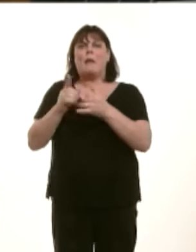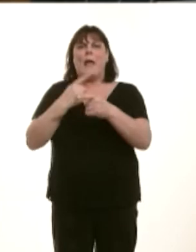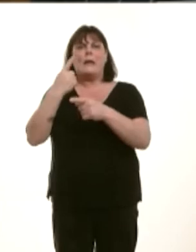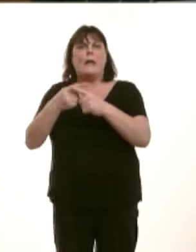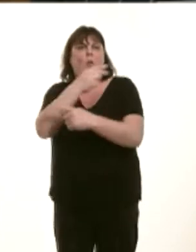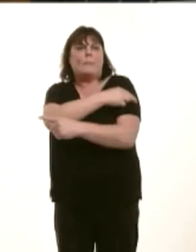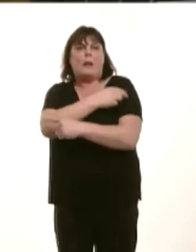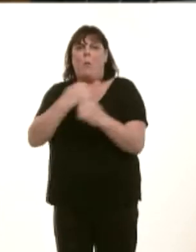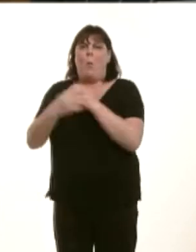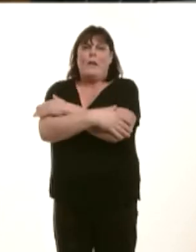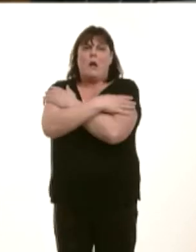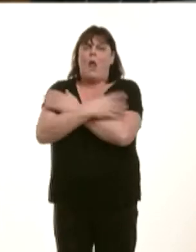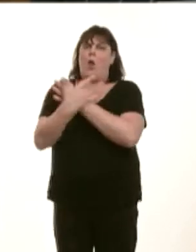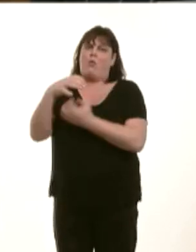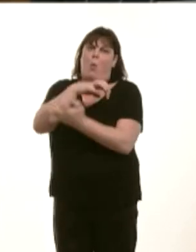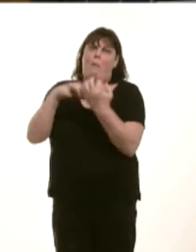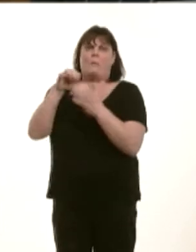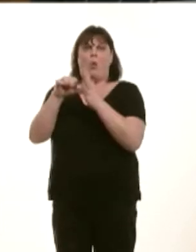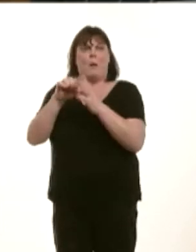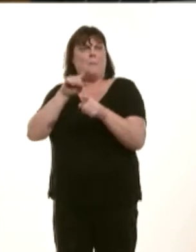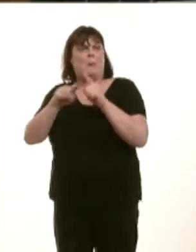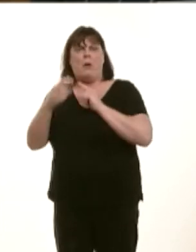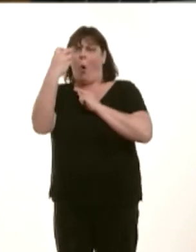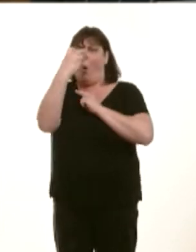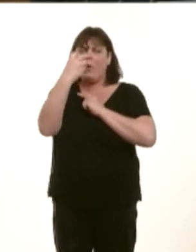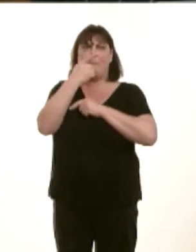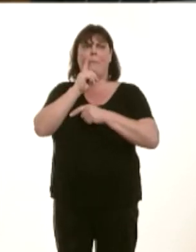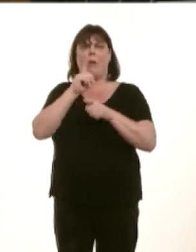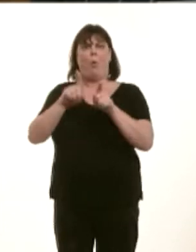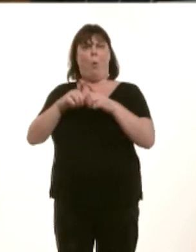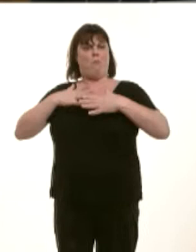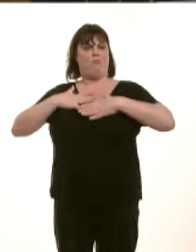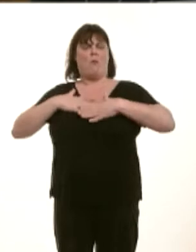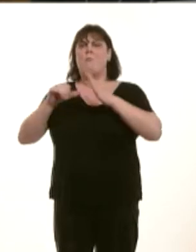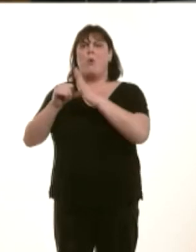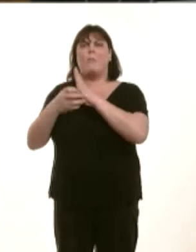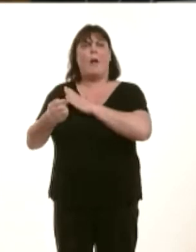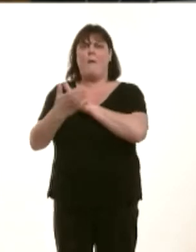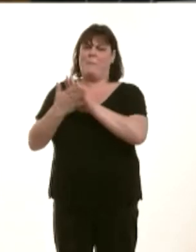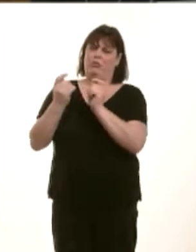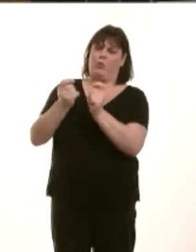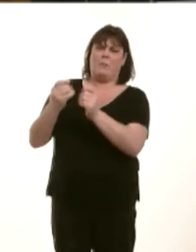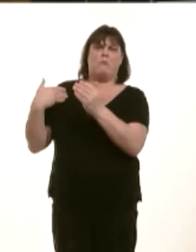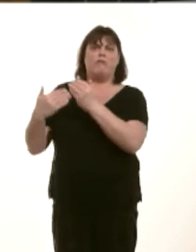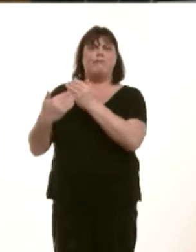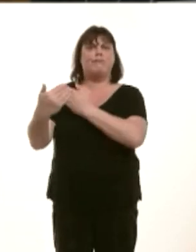elderly people, and particularly respiratory conditions. That means they take longer to treat. So, looking at the numbers doesnít give the full picture. Also, bear in mind